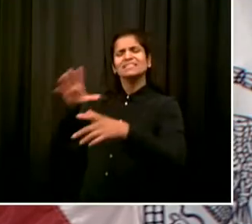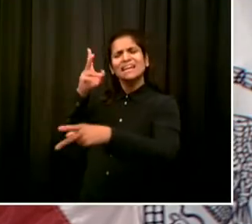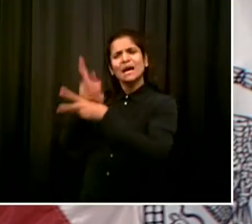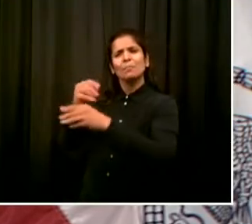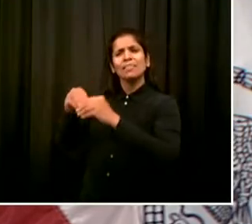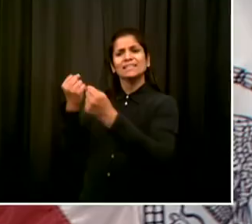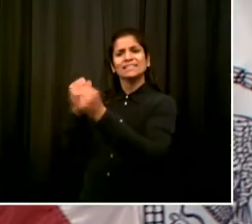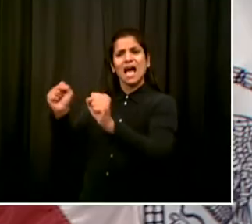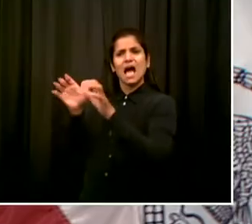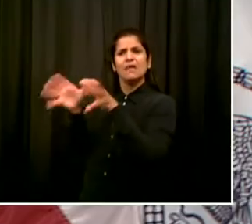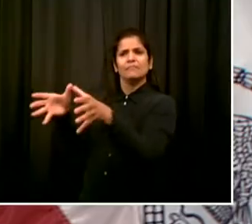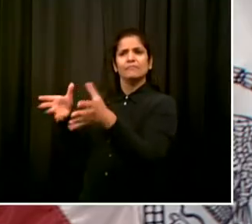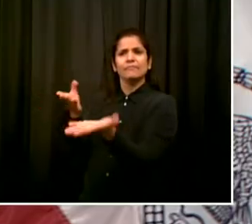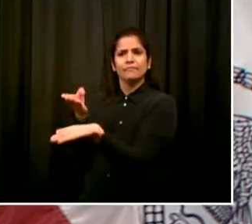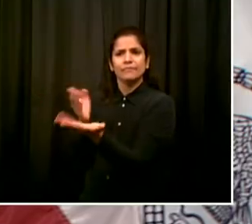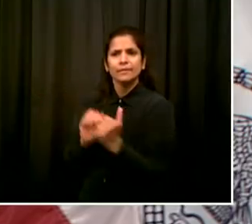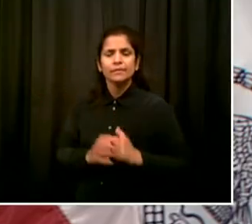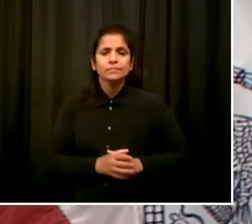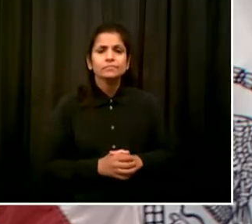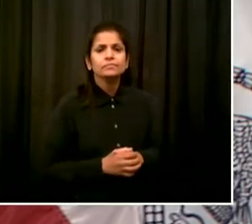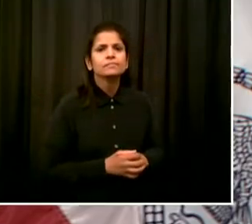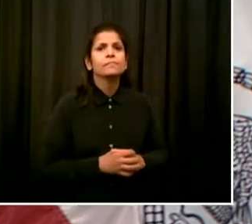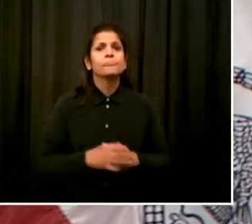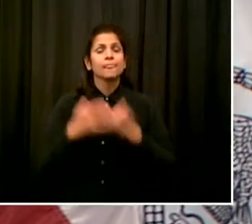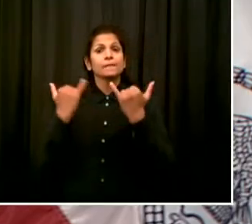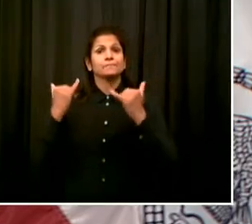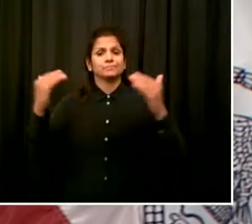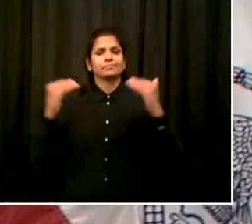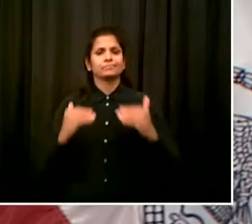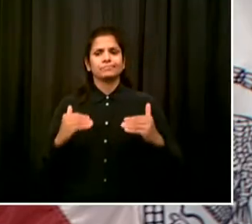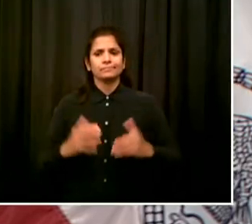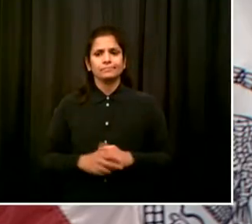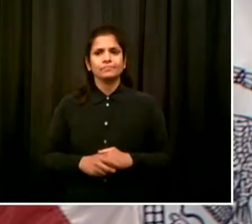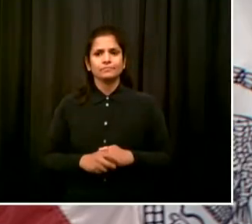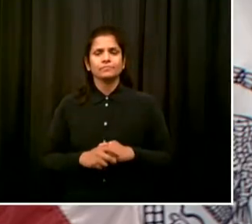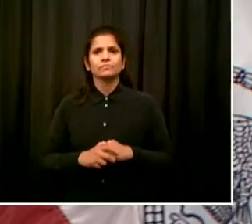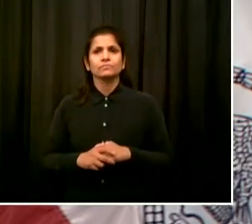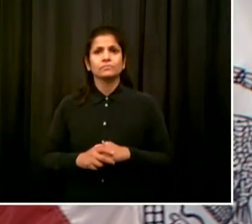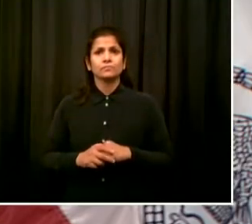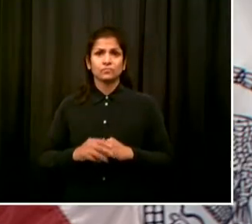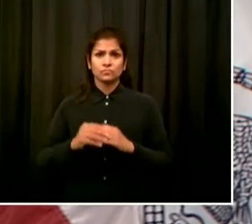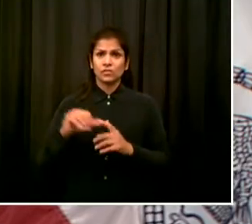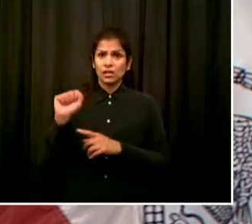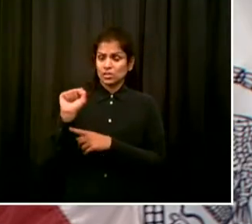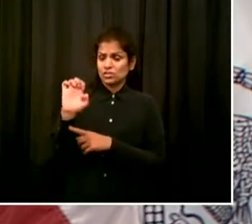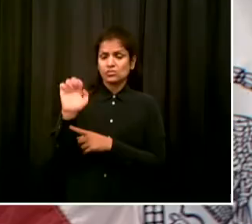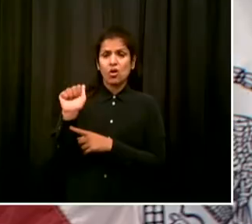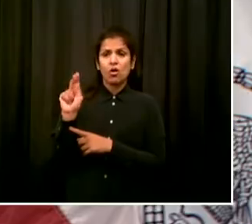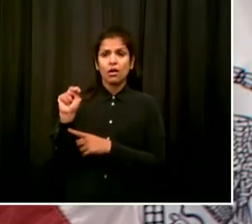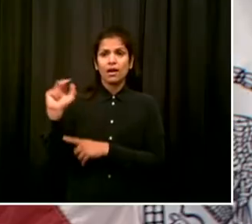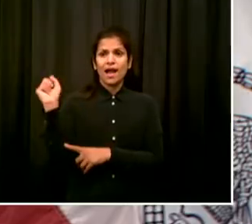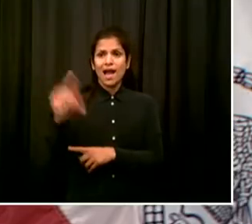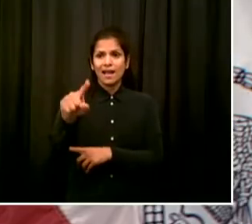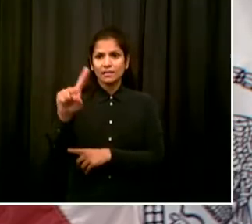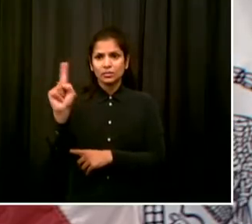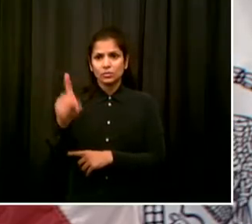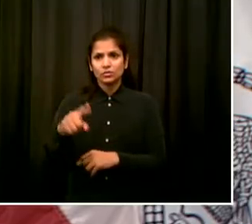GOOD MORNING, MR. MAYOR. THERE S WAA